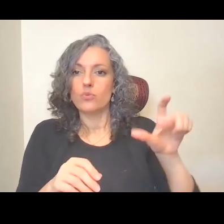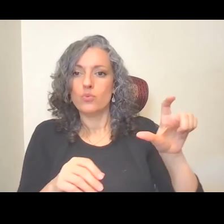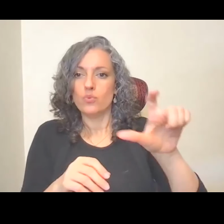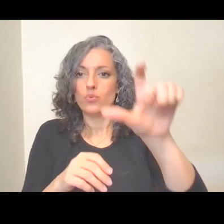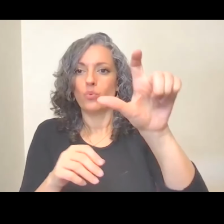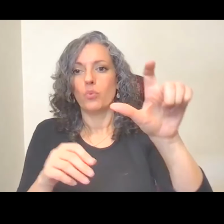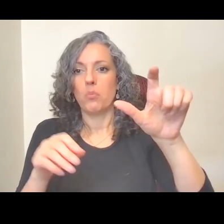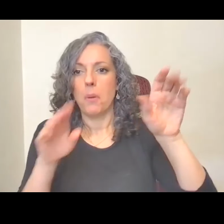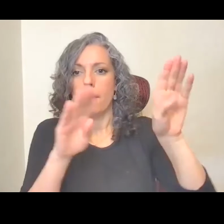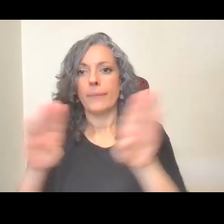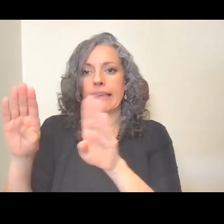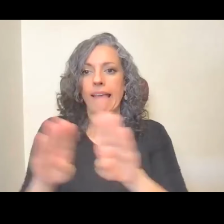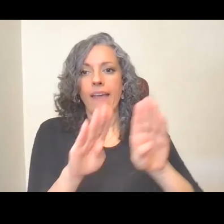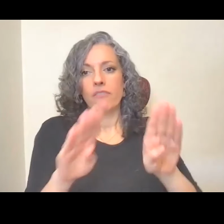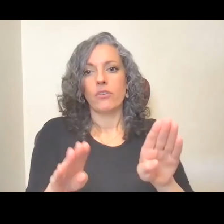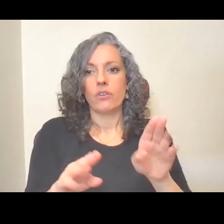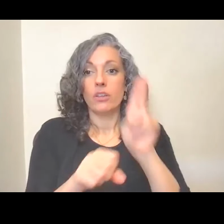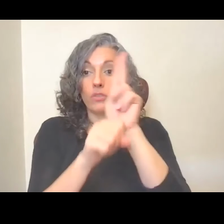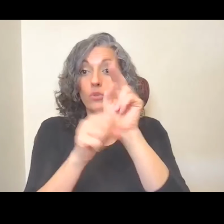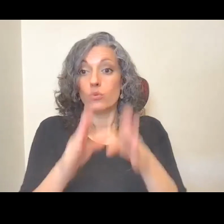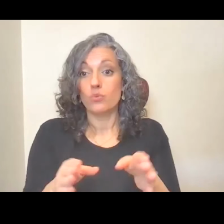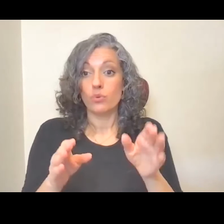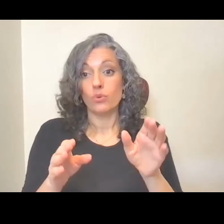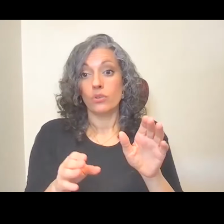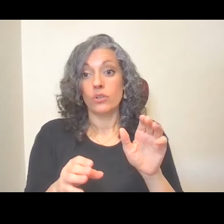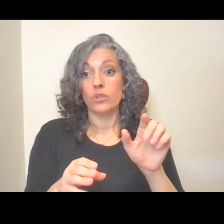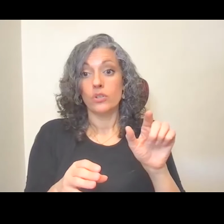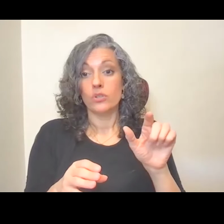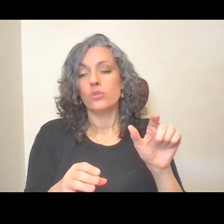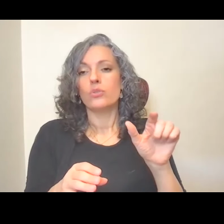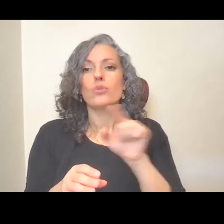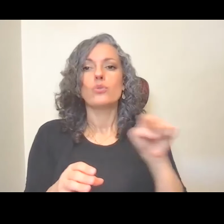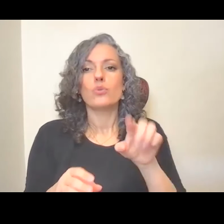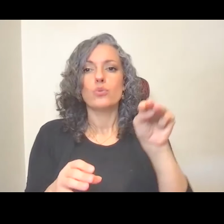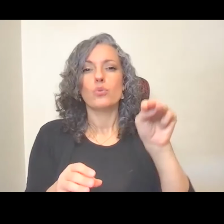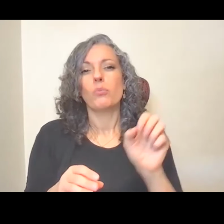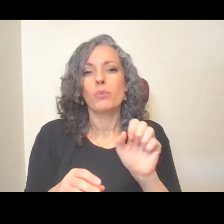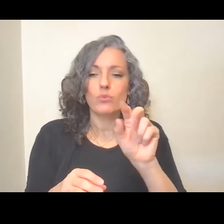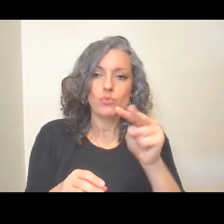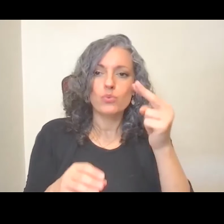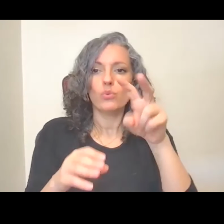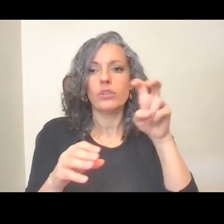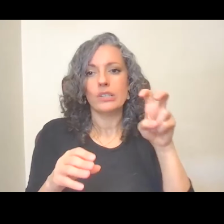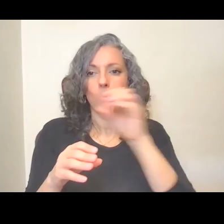happens when the user zooms in at 200 percent, 300 percent, things like that. I'll be honest - with